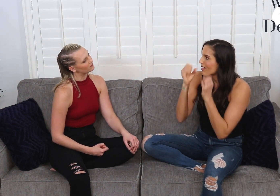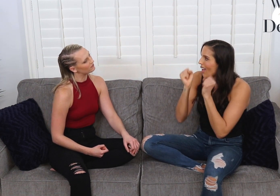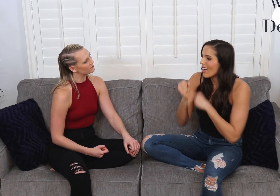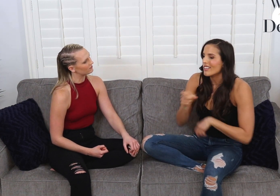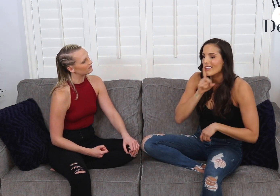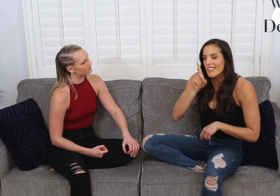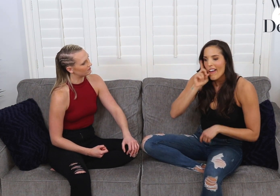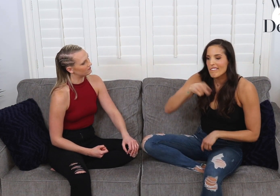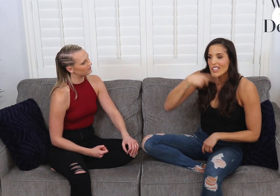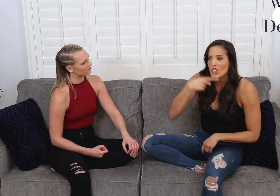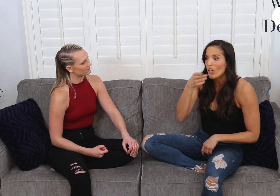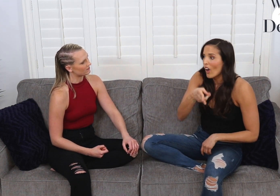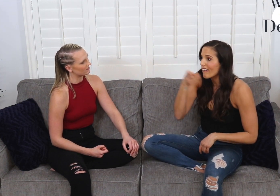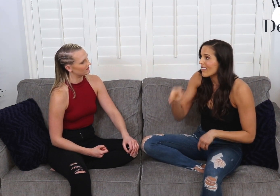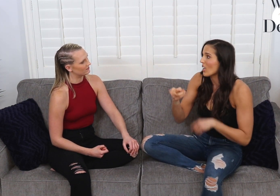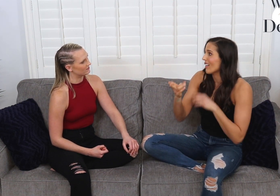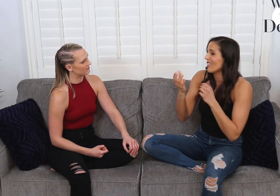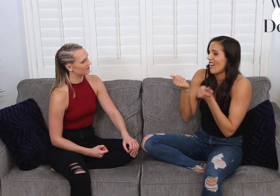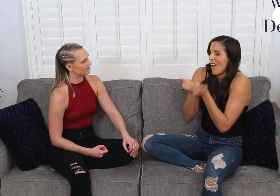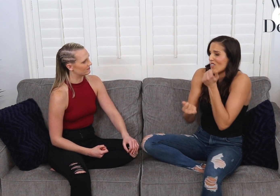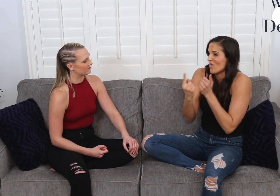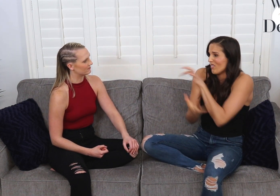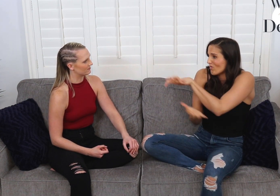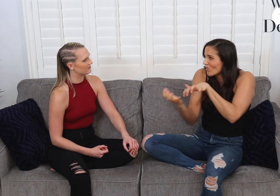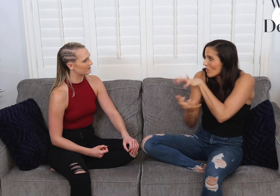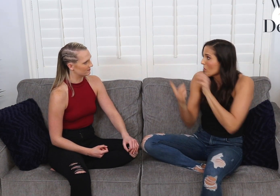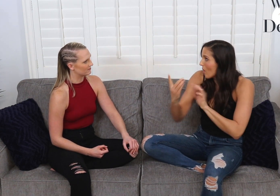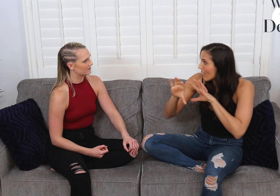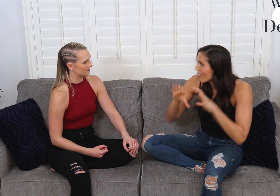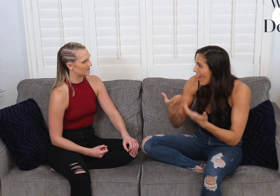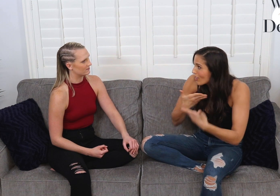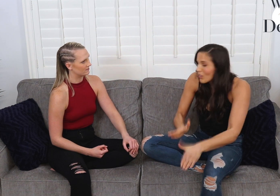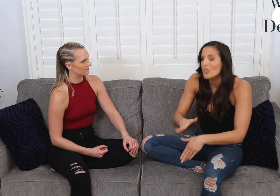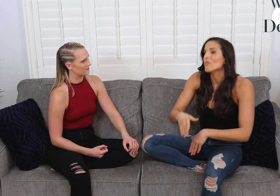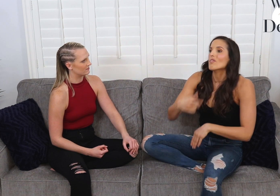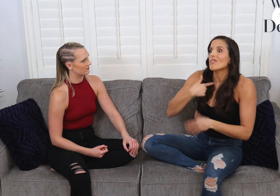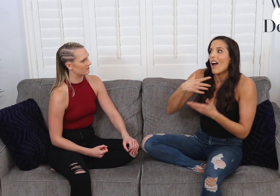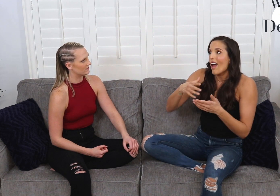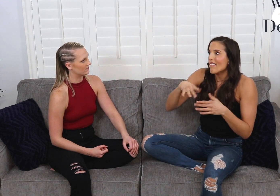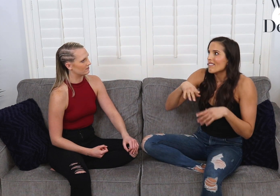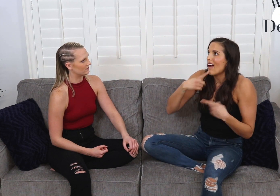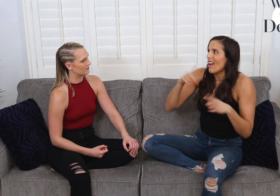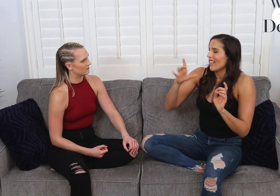that had two teachers that spoke and signed and there were Deaf, hard-of-hearing, and hearing students all integrated in the classroom.